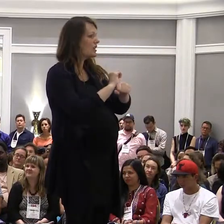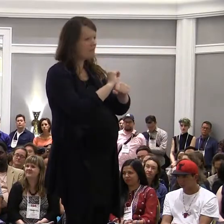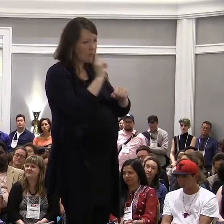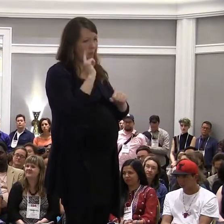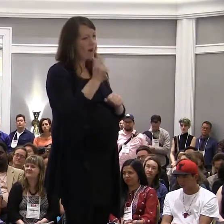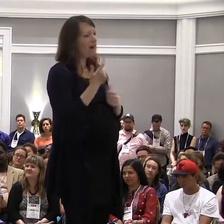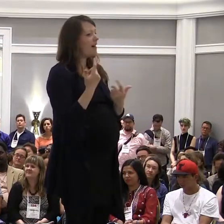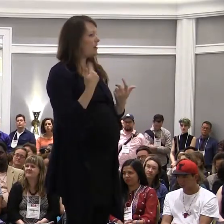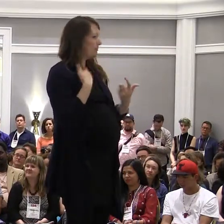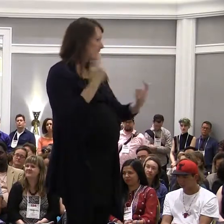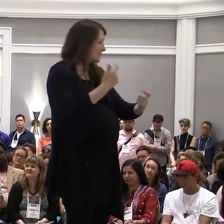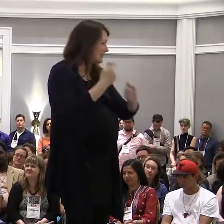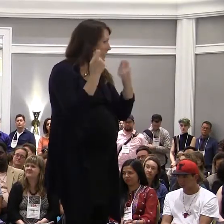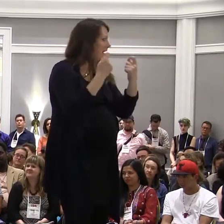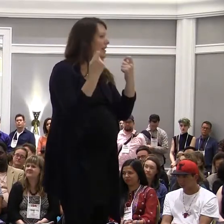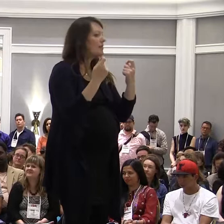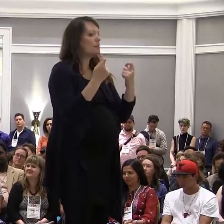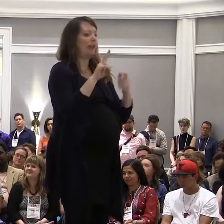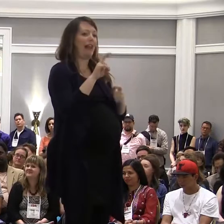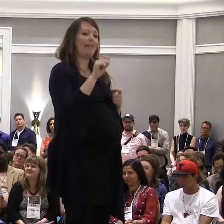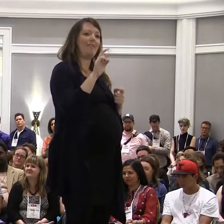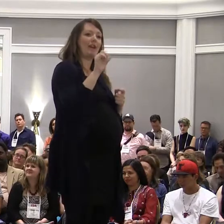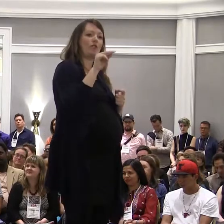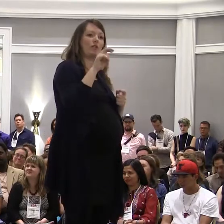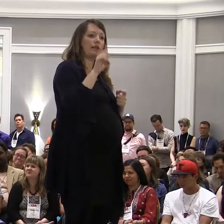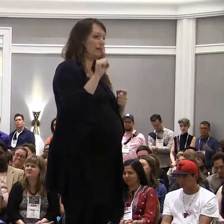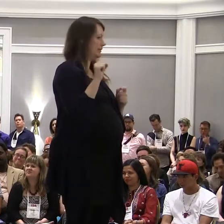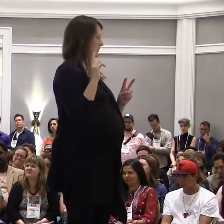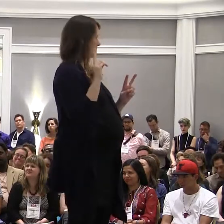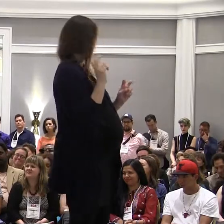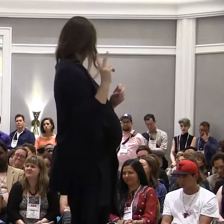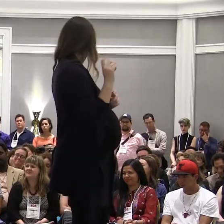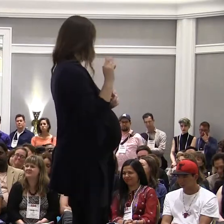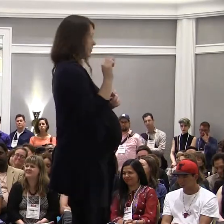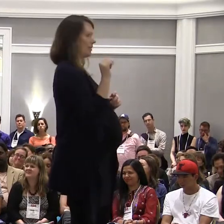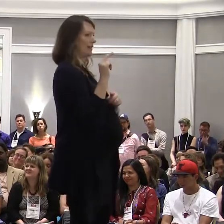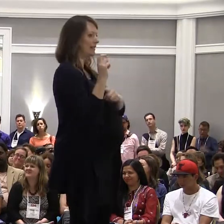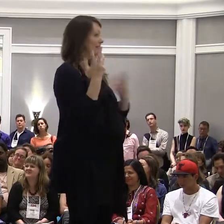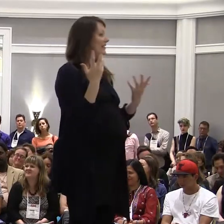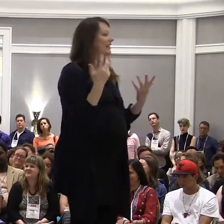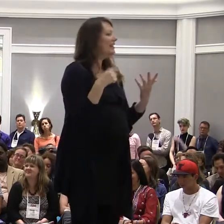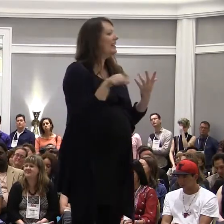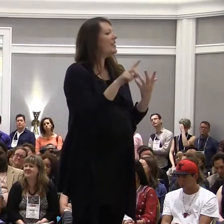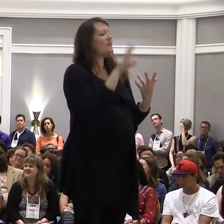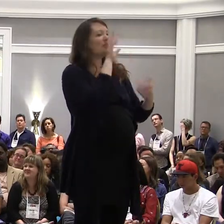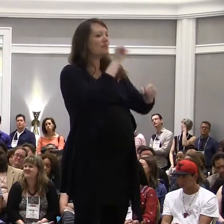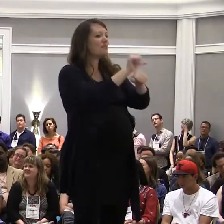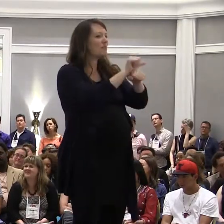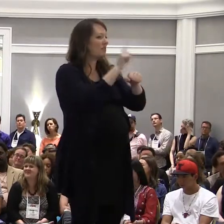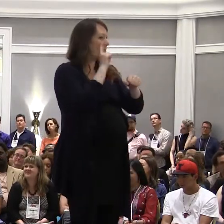We celebrated the veterans that have been working for a great deal of time.